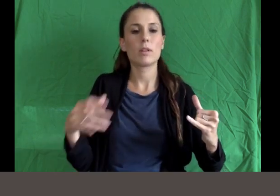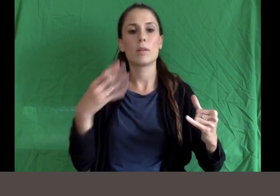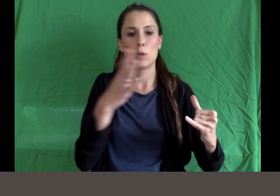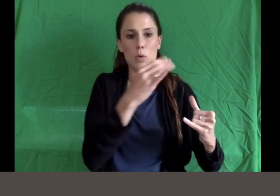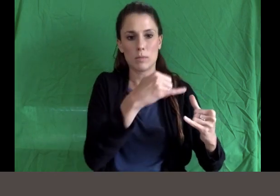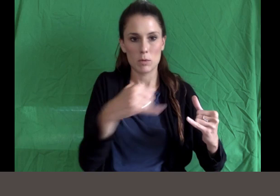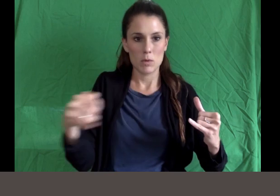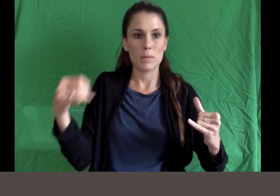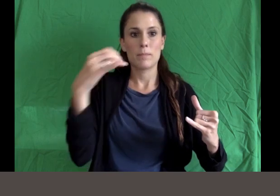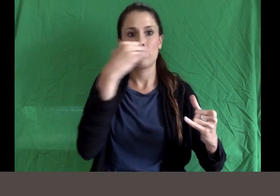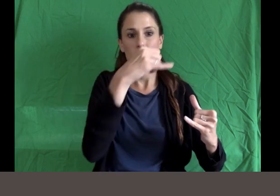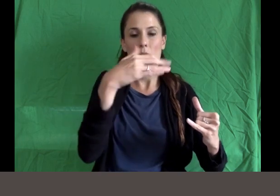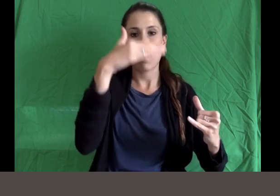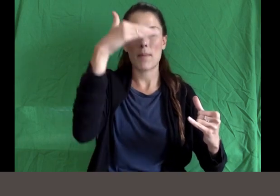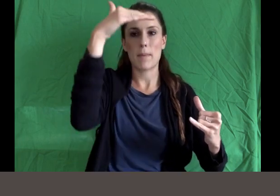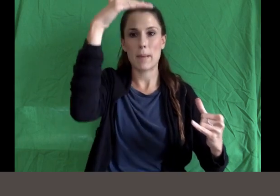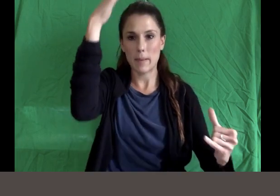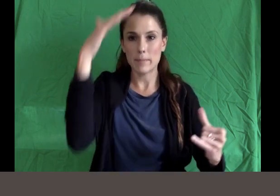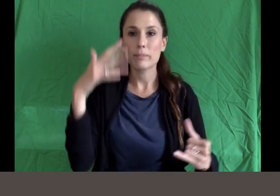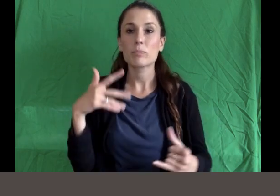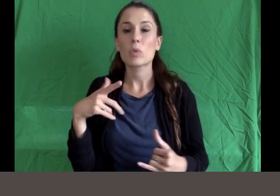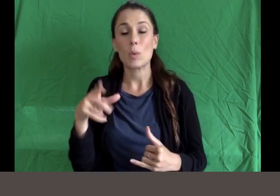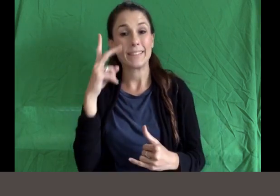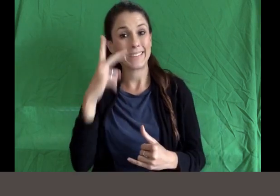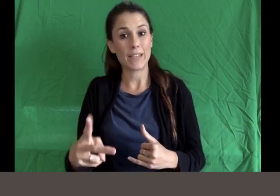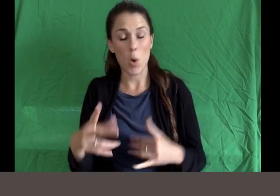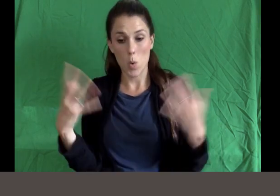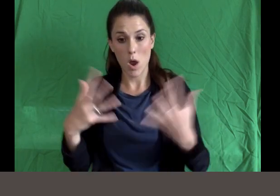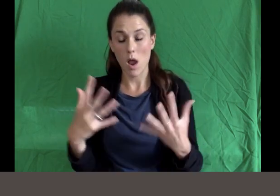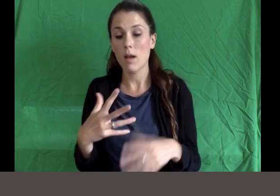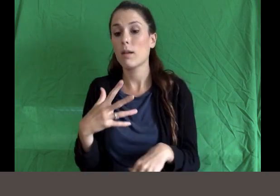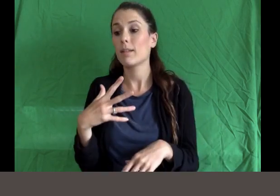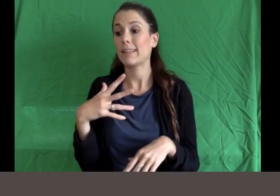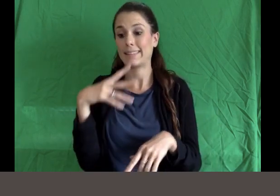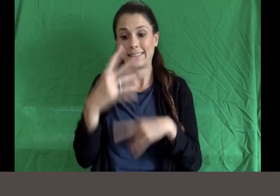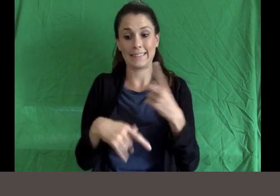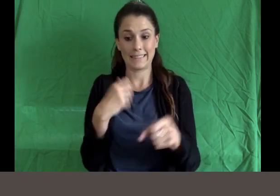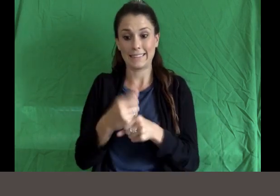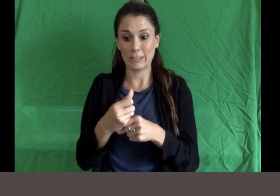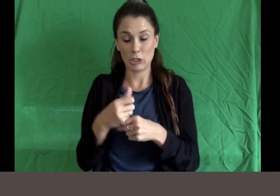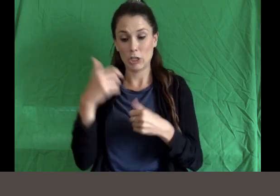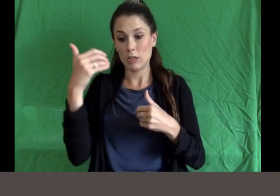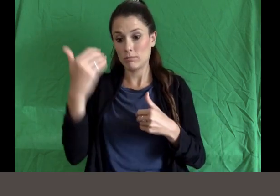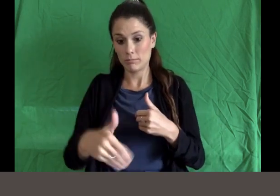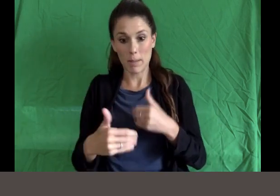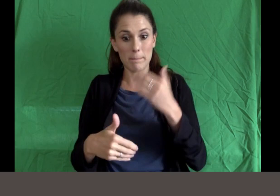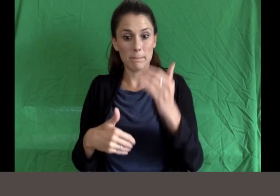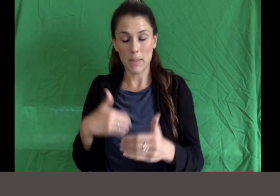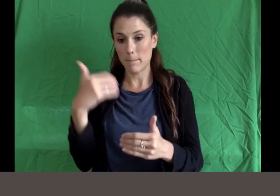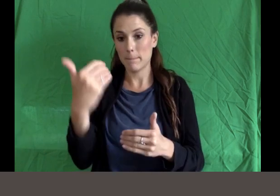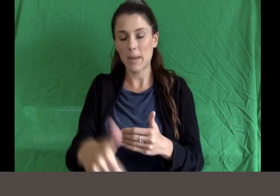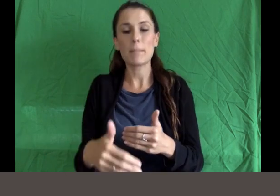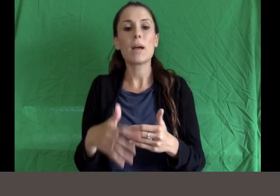years progress as my years increase I'm also seeing an increase in the daily number of customers